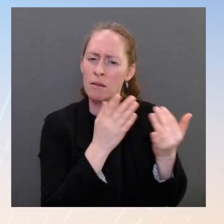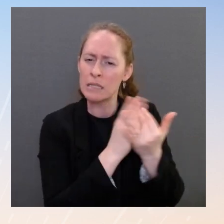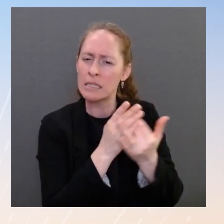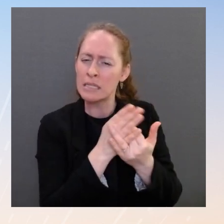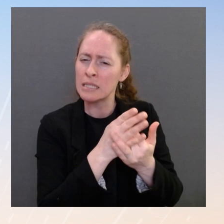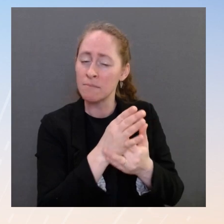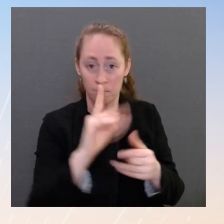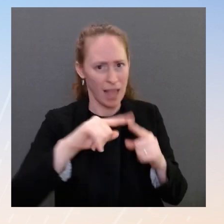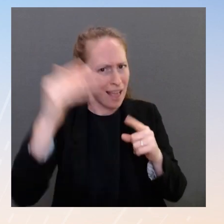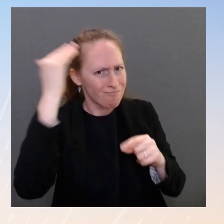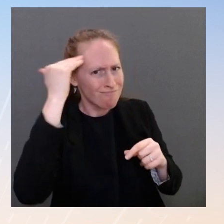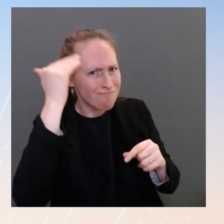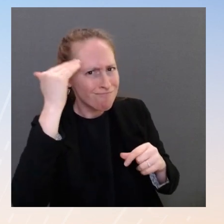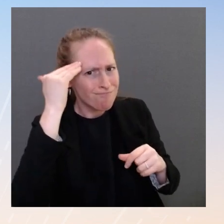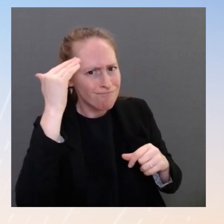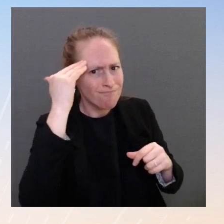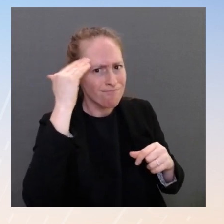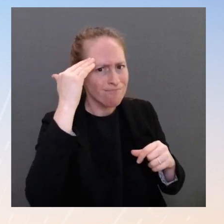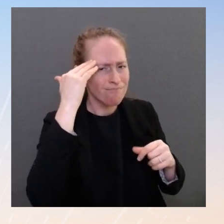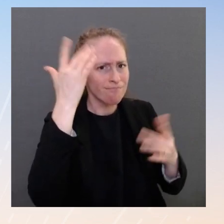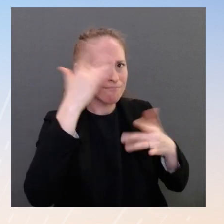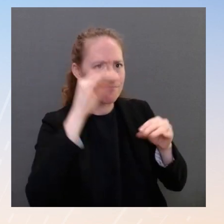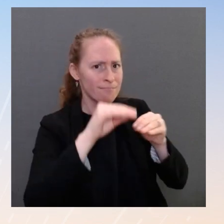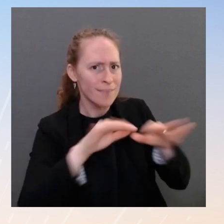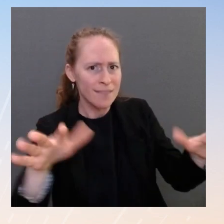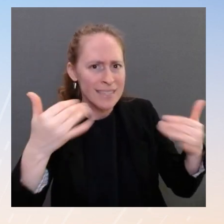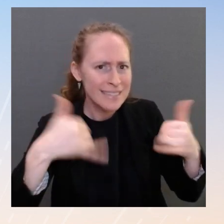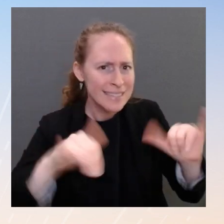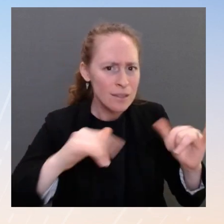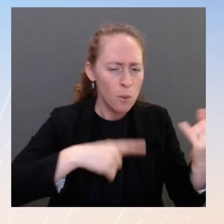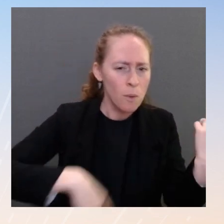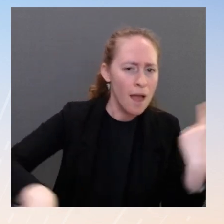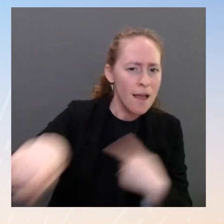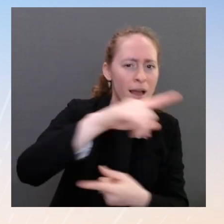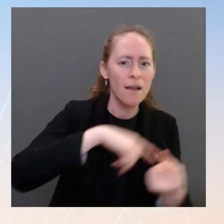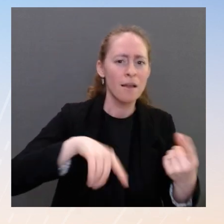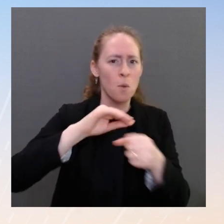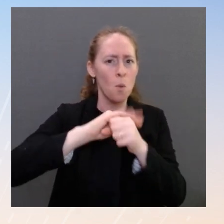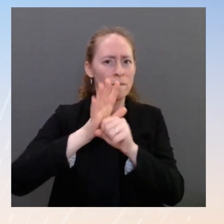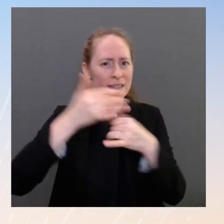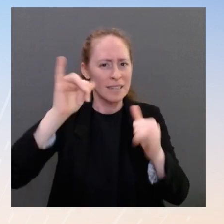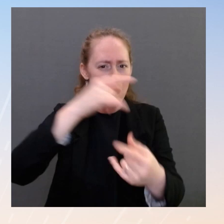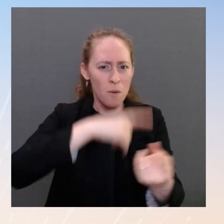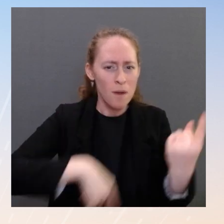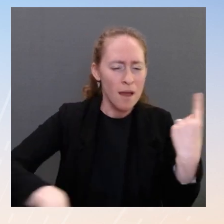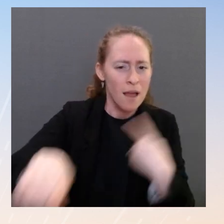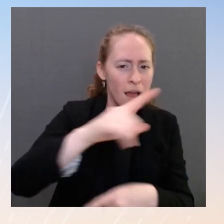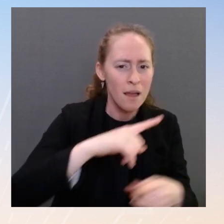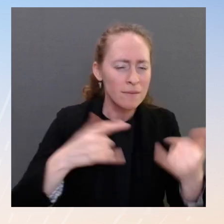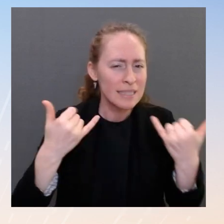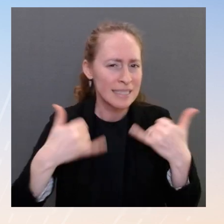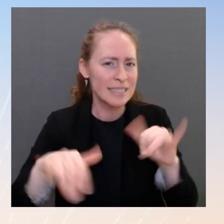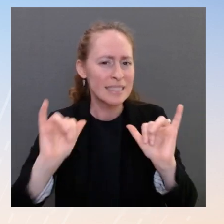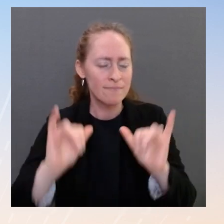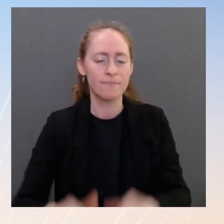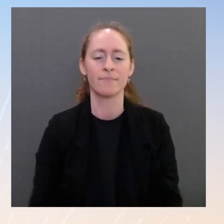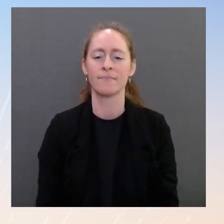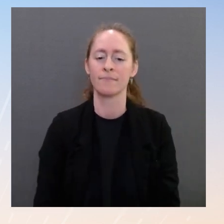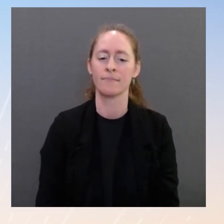And what Dr. Jha said yesterday also is that -- different doctor, I realize, but I just want to reference him since he was just here --